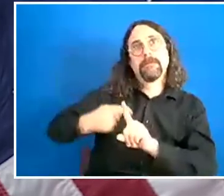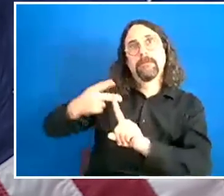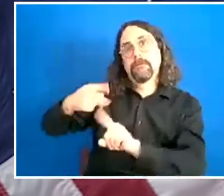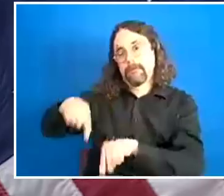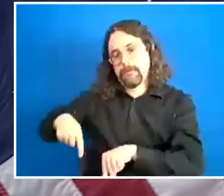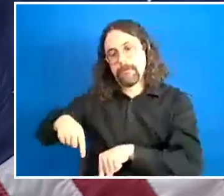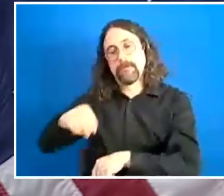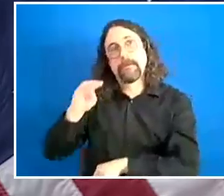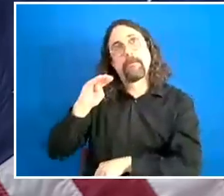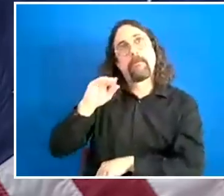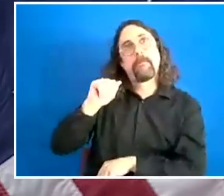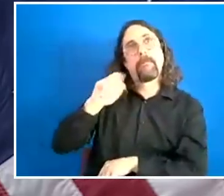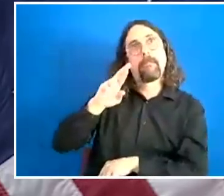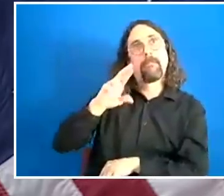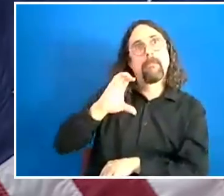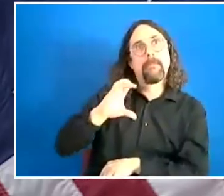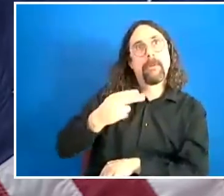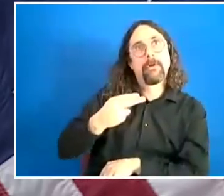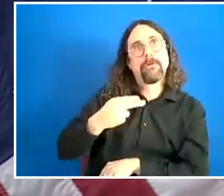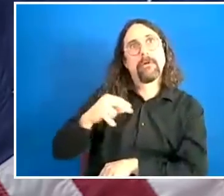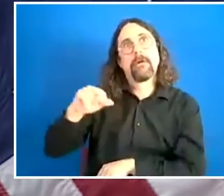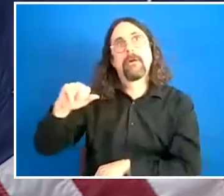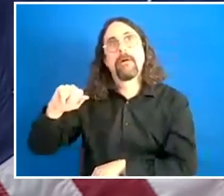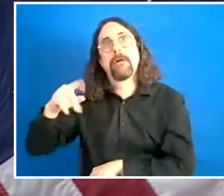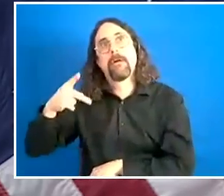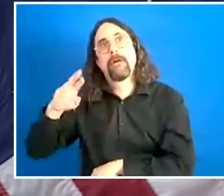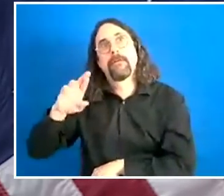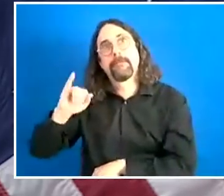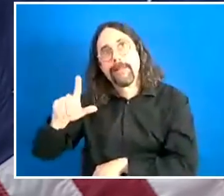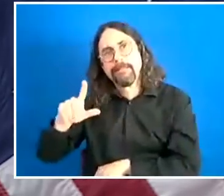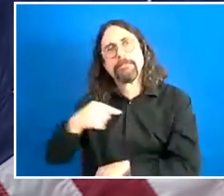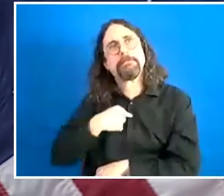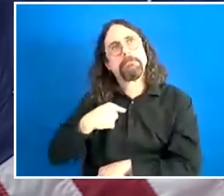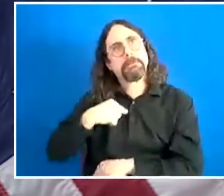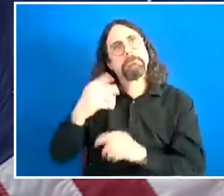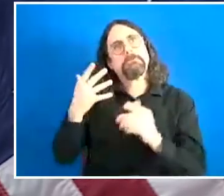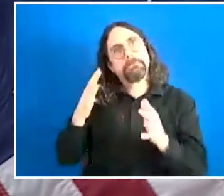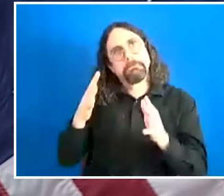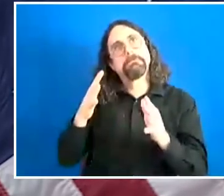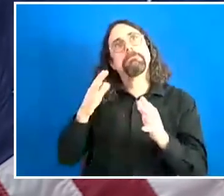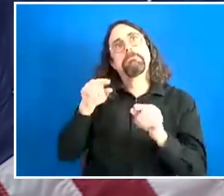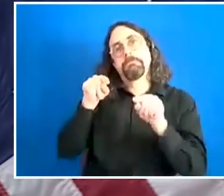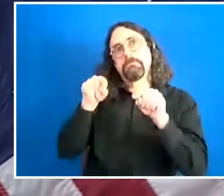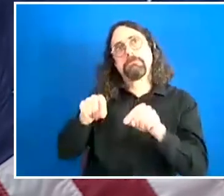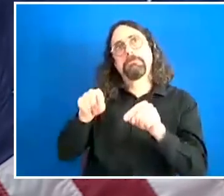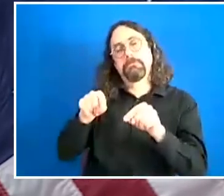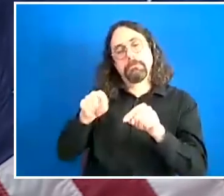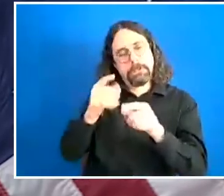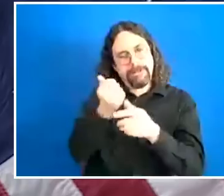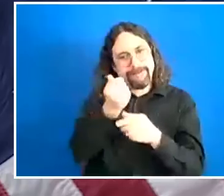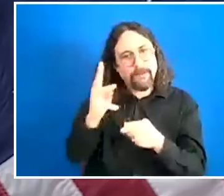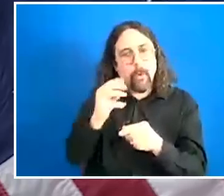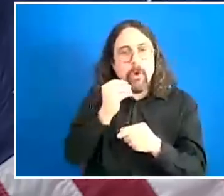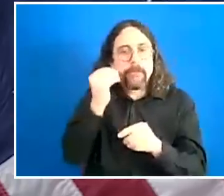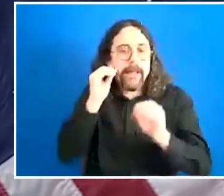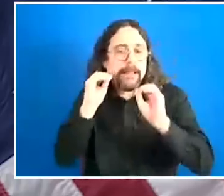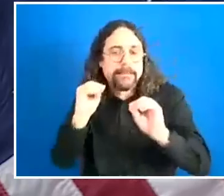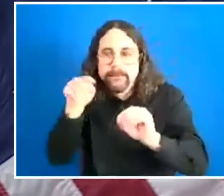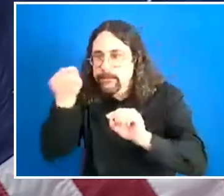STREET BECAUSE OF OUR AMAZING TOUREACH WORERKS. THAT EFFORT IS GOING TO COTINN.UE BUT ONE OF THE THGINSHE T